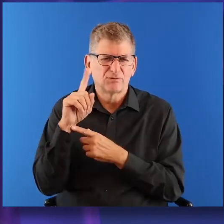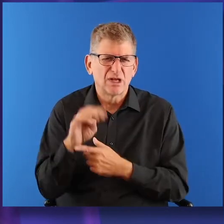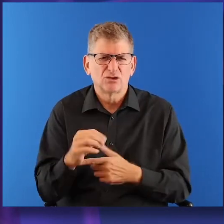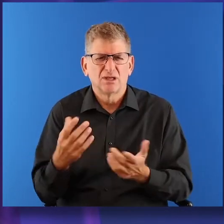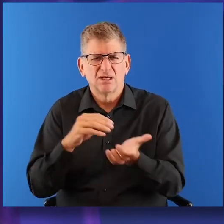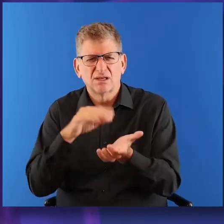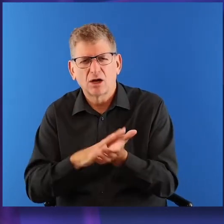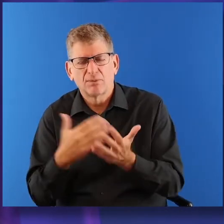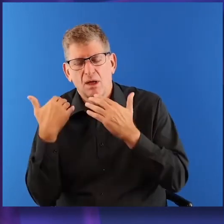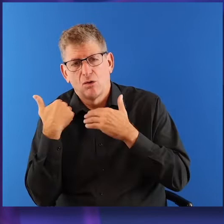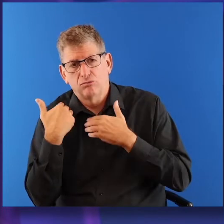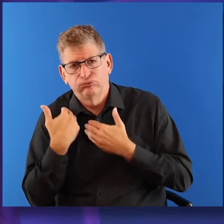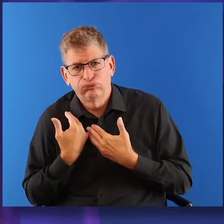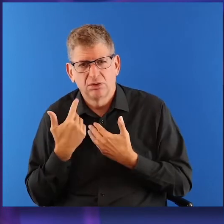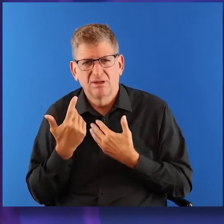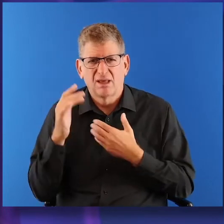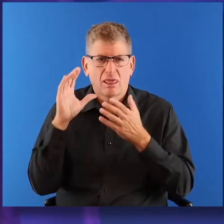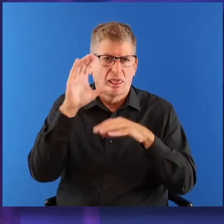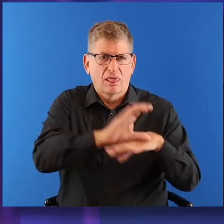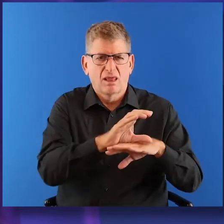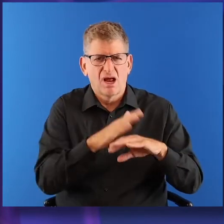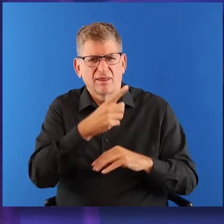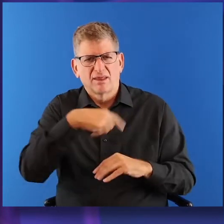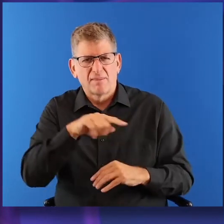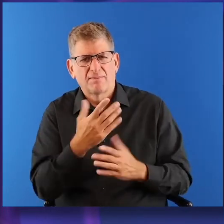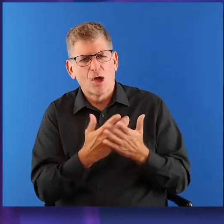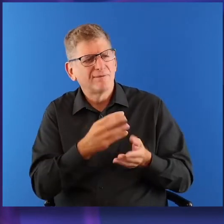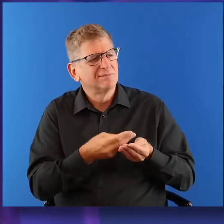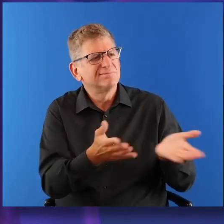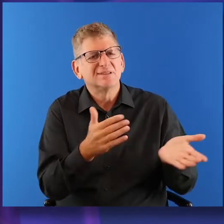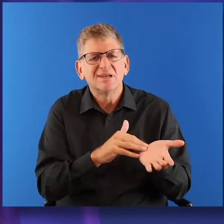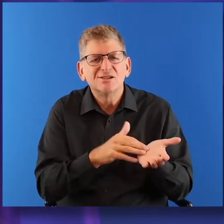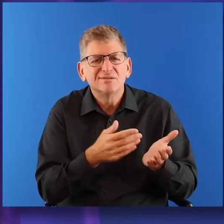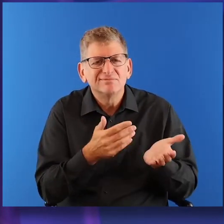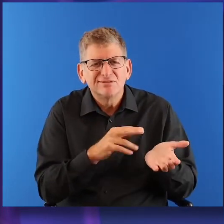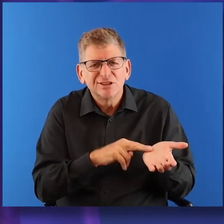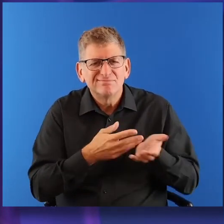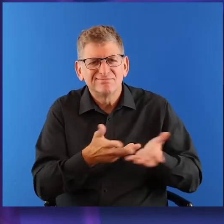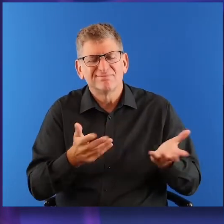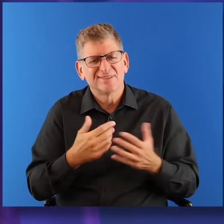put on them as part of the delivery of healthcare. In fact, I'm sure if any of you have had